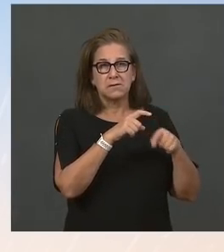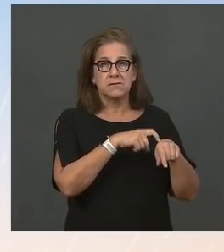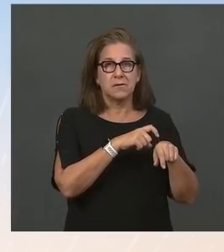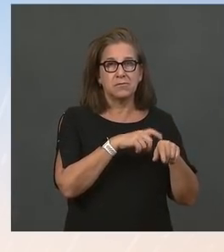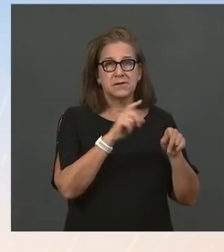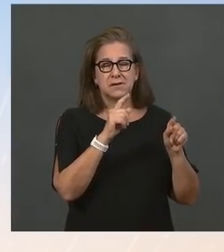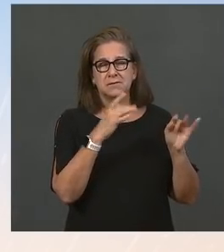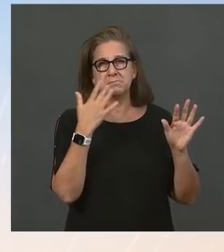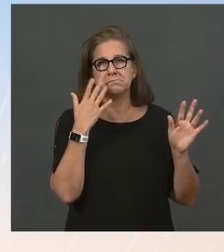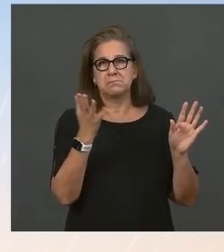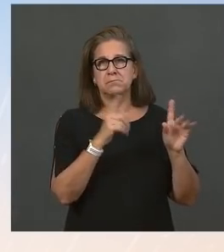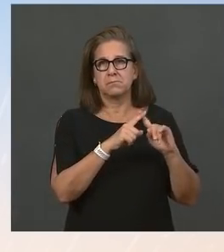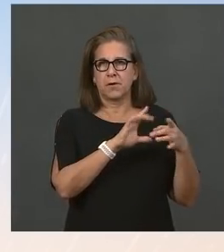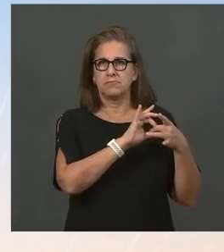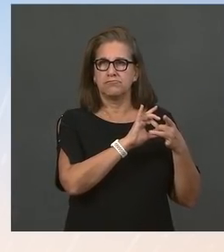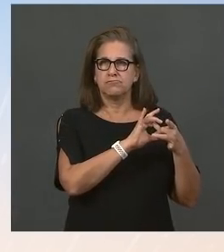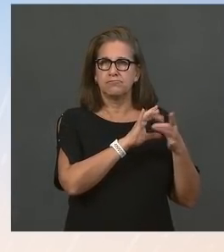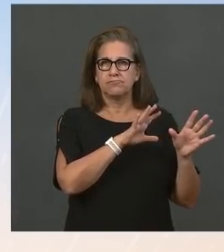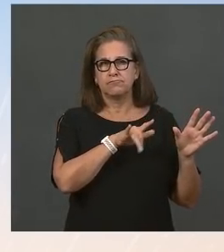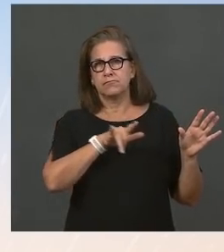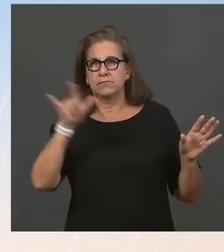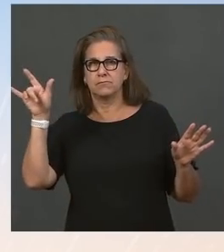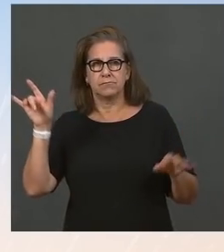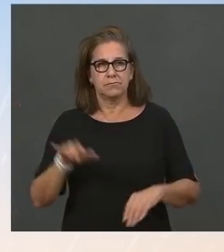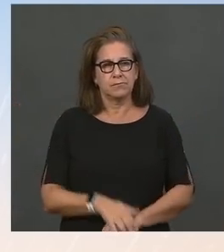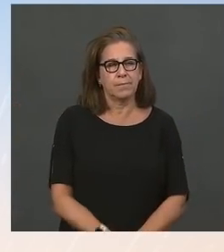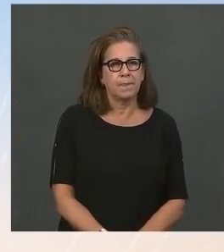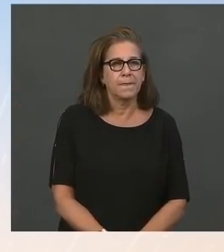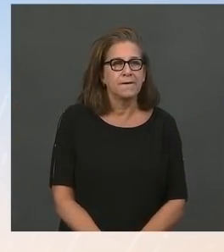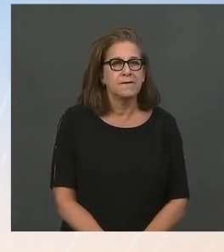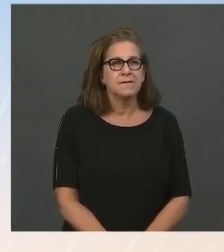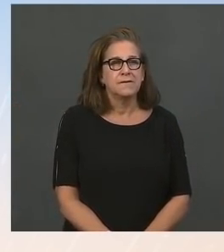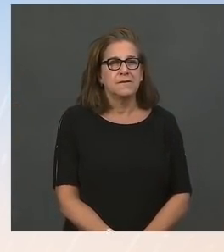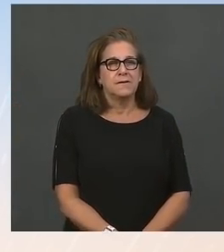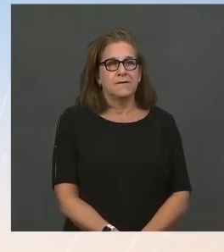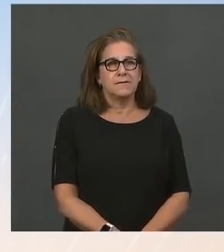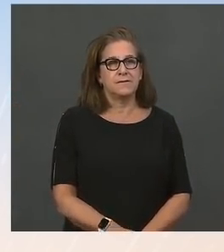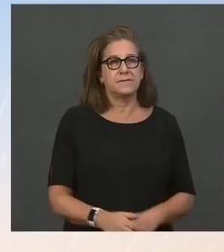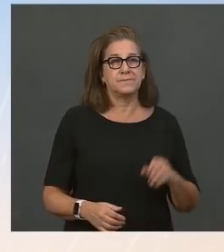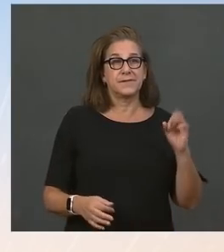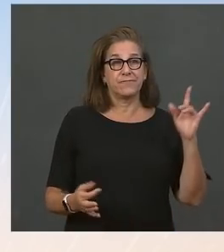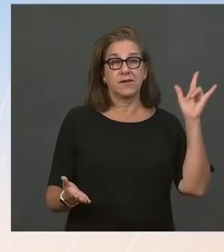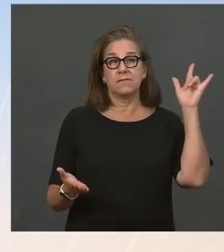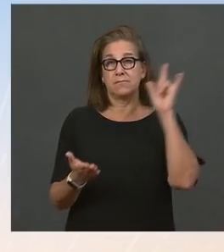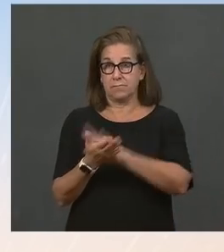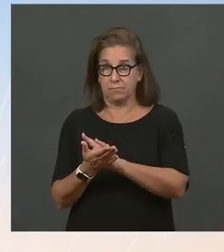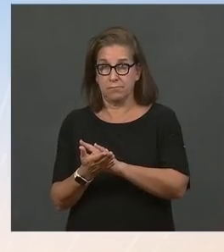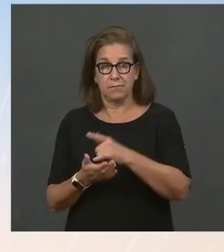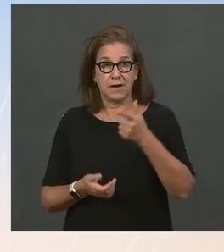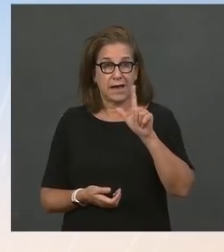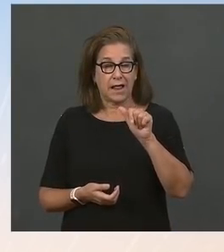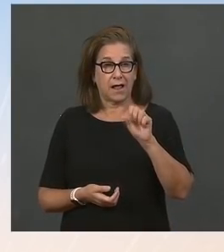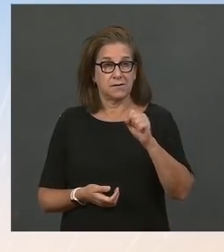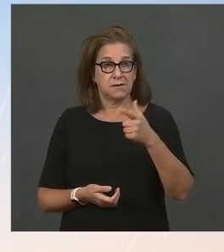if he arrives in Glasgow without this in hand, what does he -- what is his message to world leaders on that world stage?